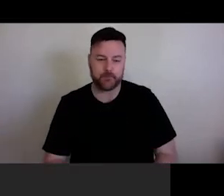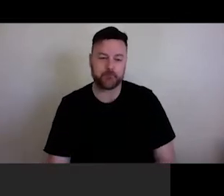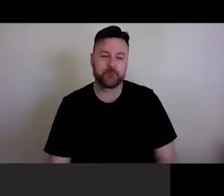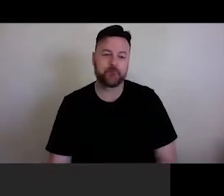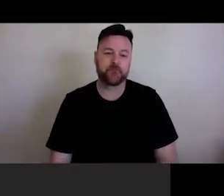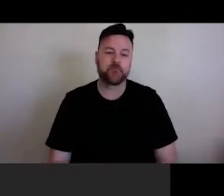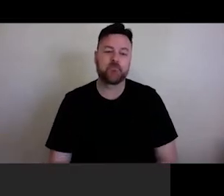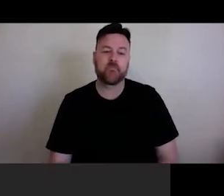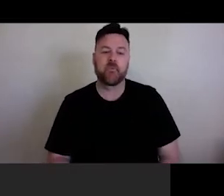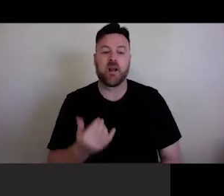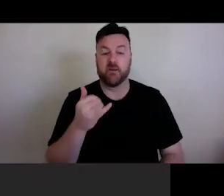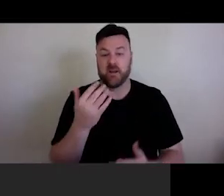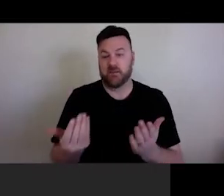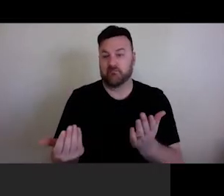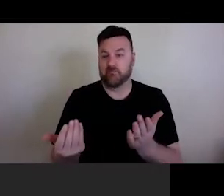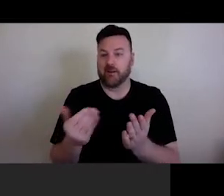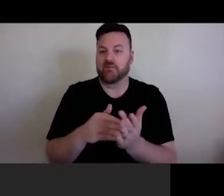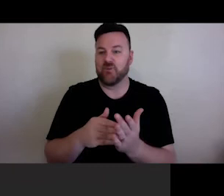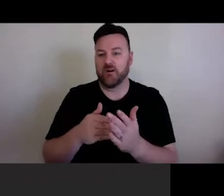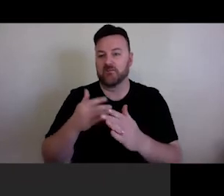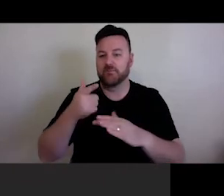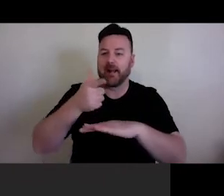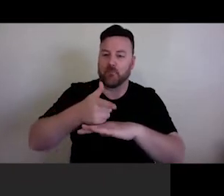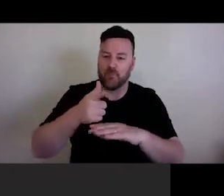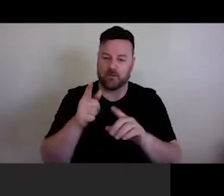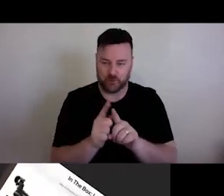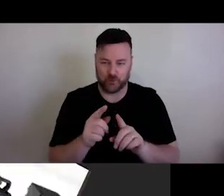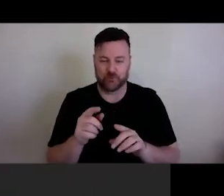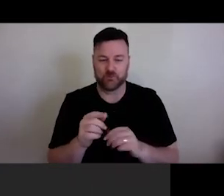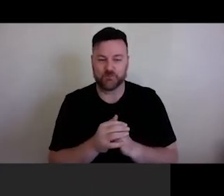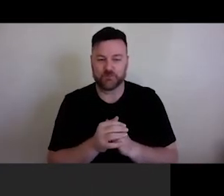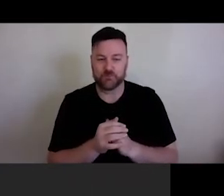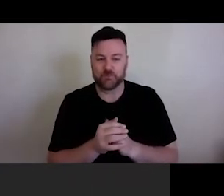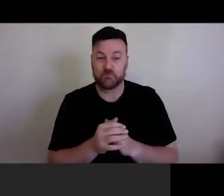add additional hardware cameras as well to that. Level 6 - this is